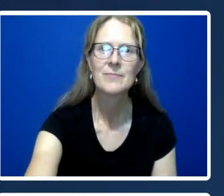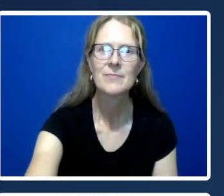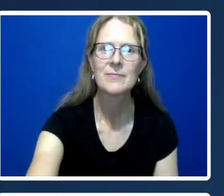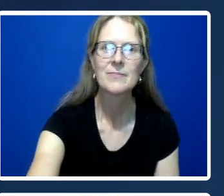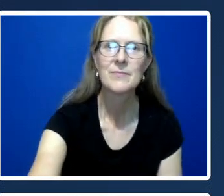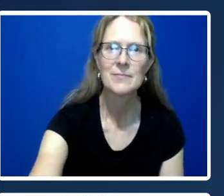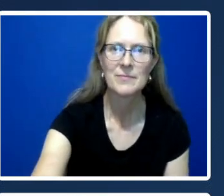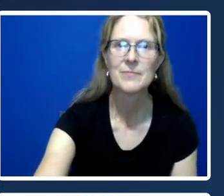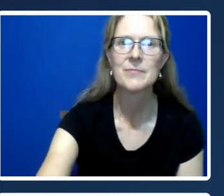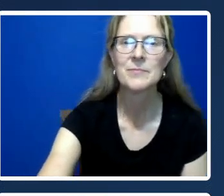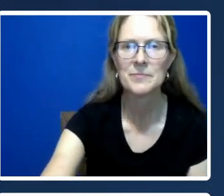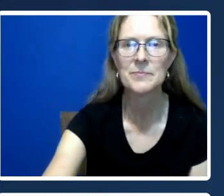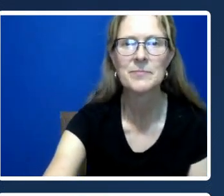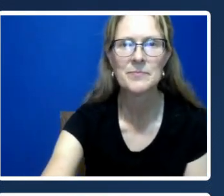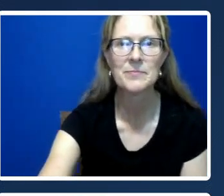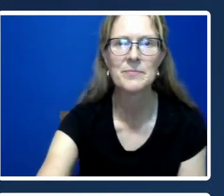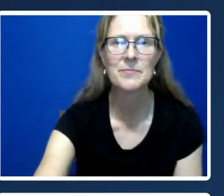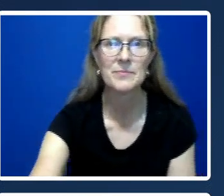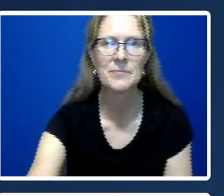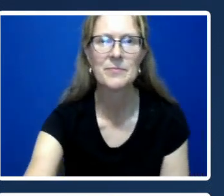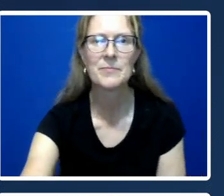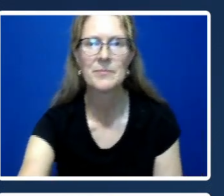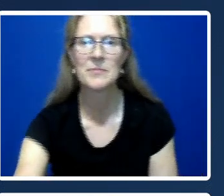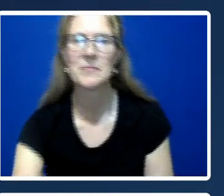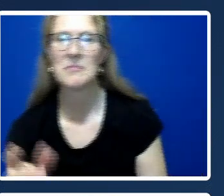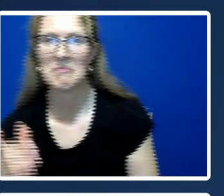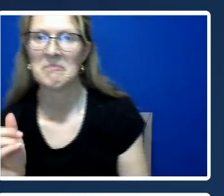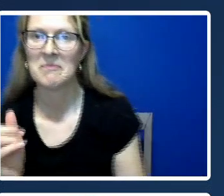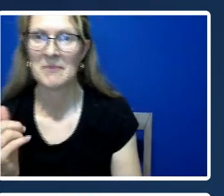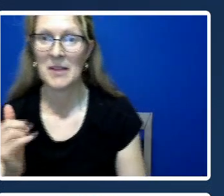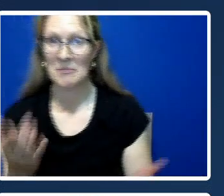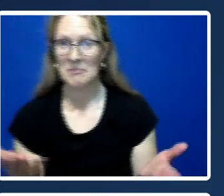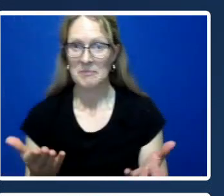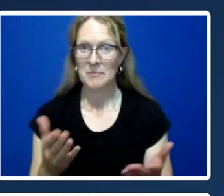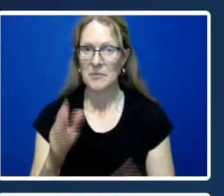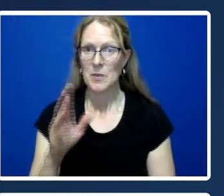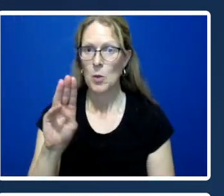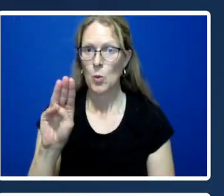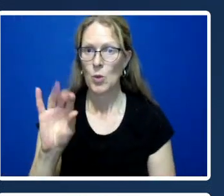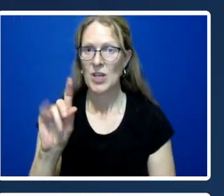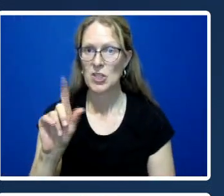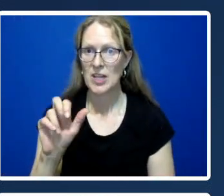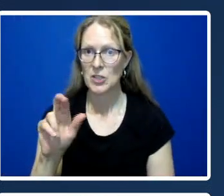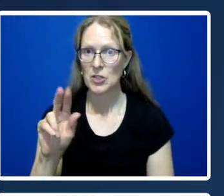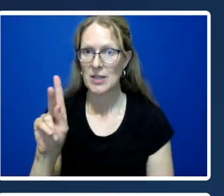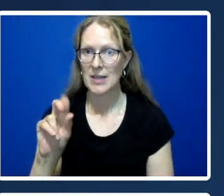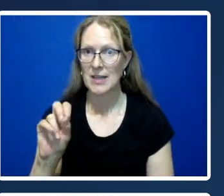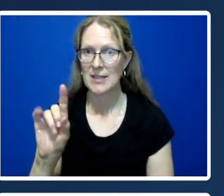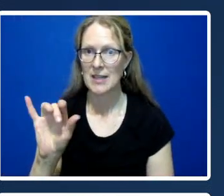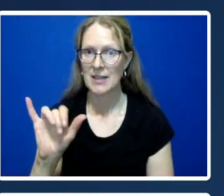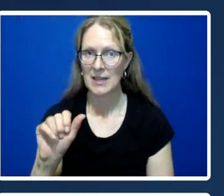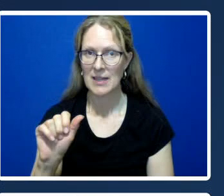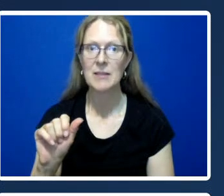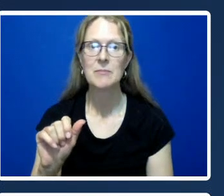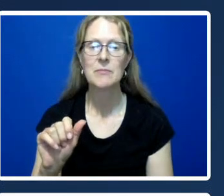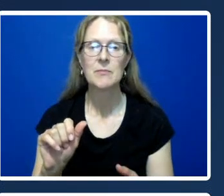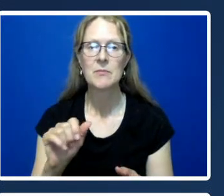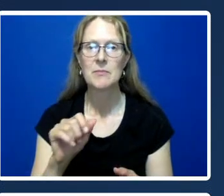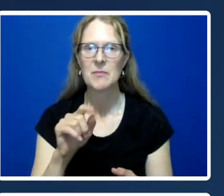Rogers Clark High School. And the students there identified -- they said that their